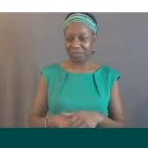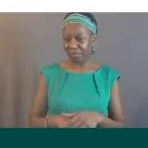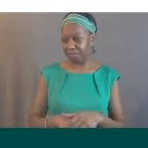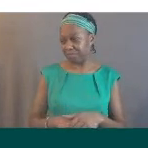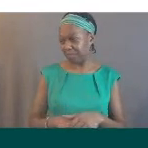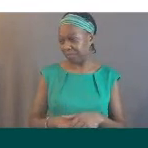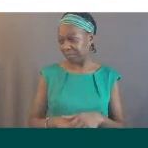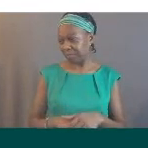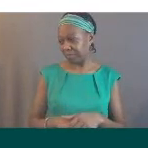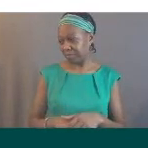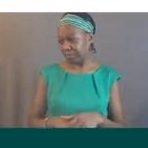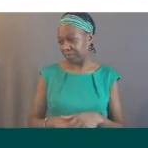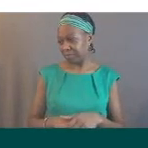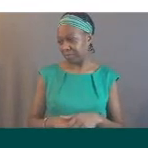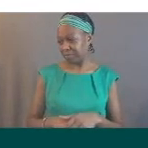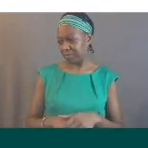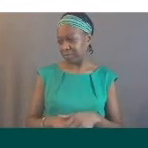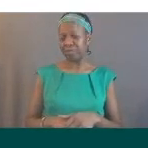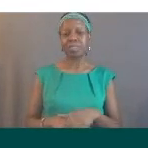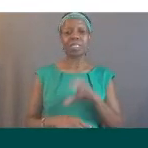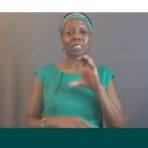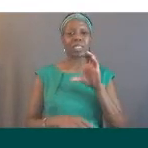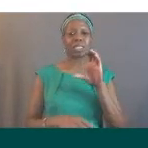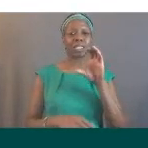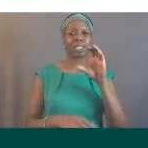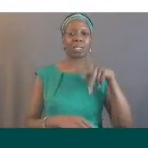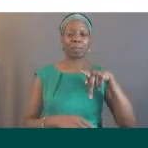Cpresource.org has all these wonderful resources on it.